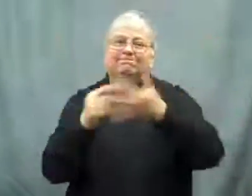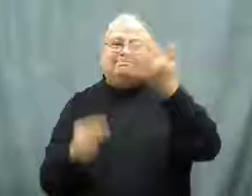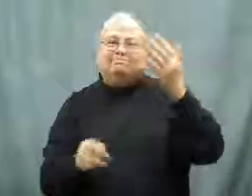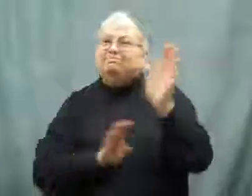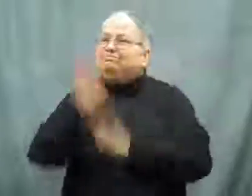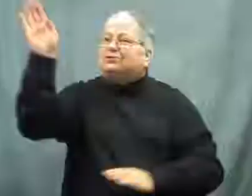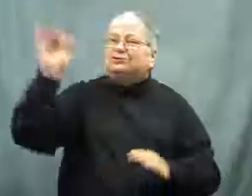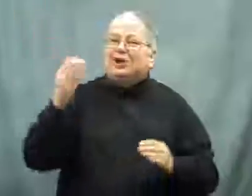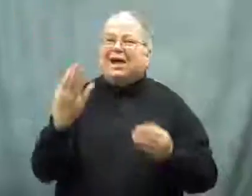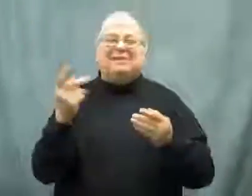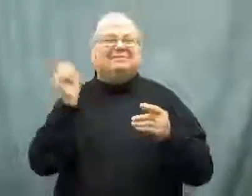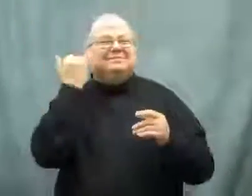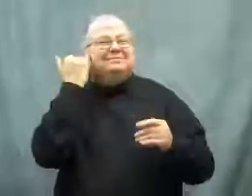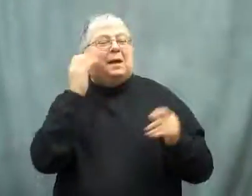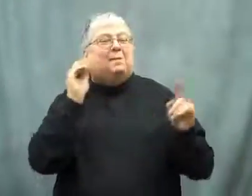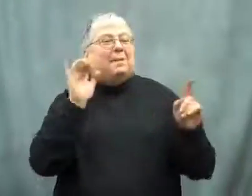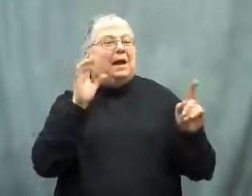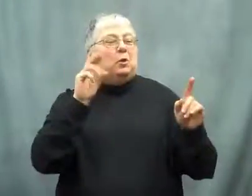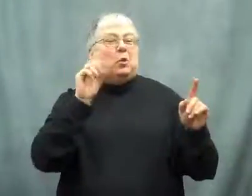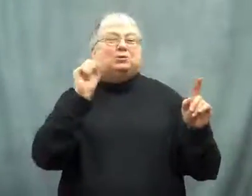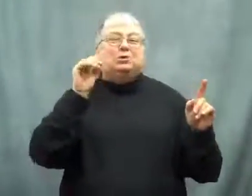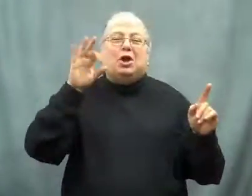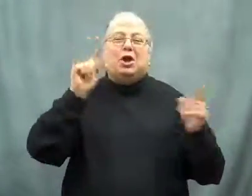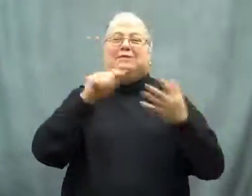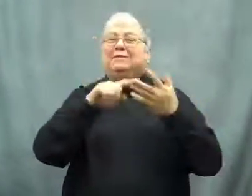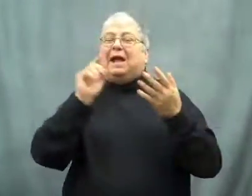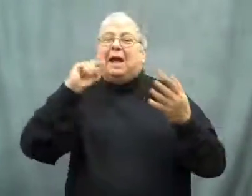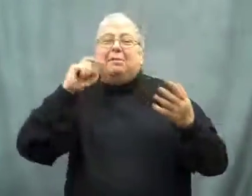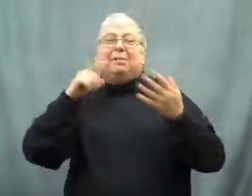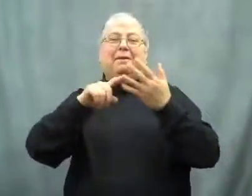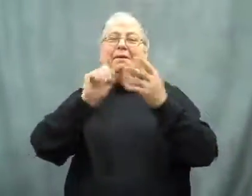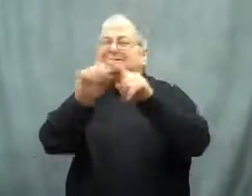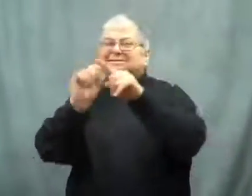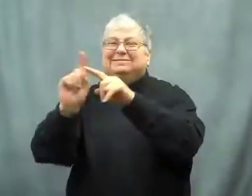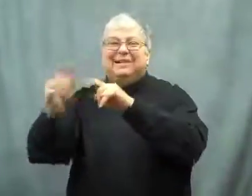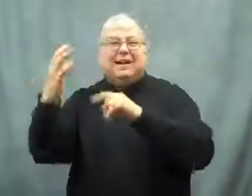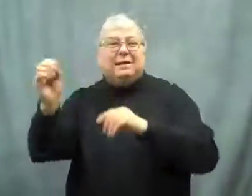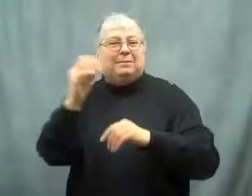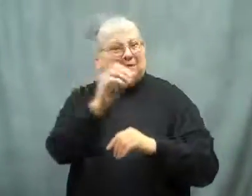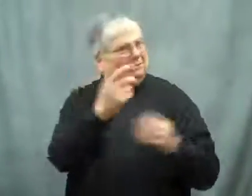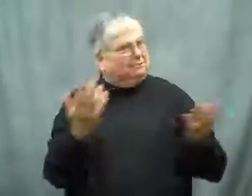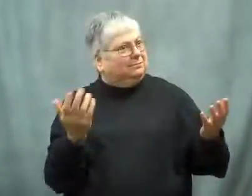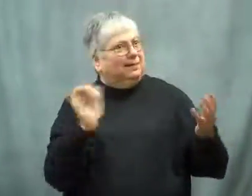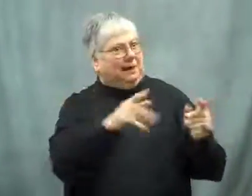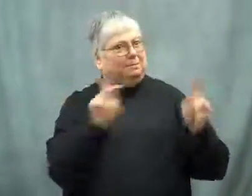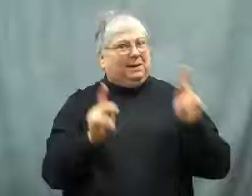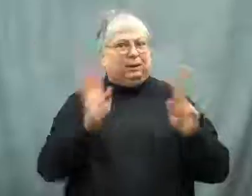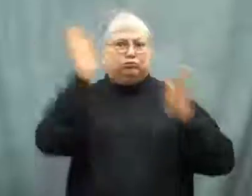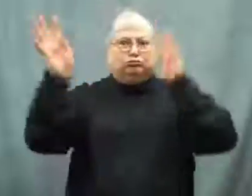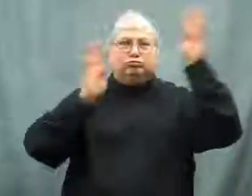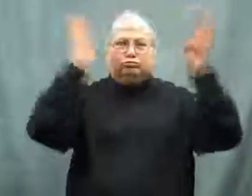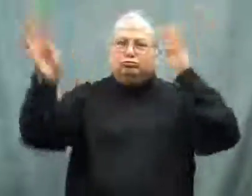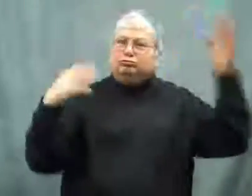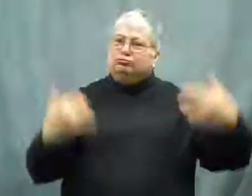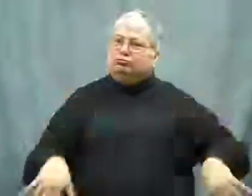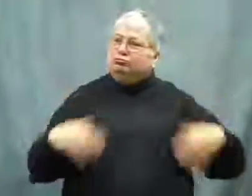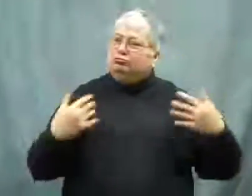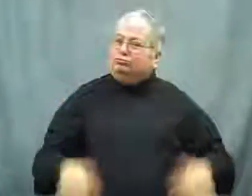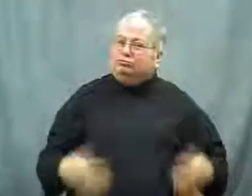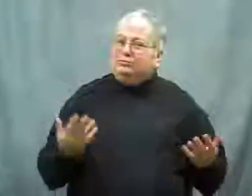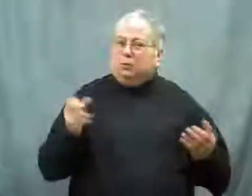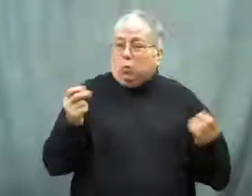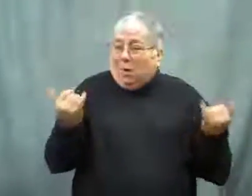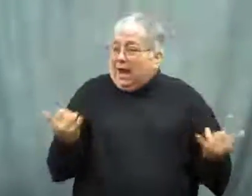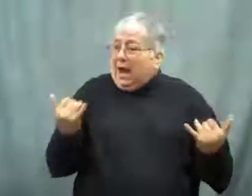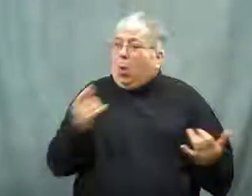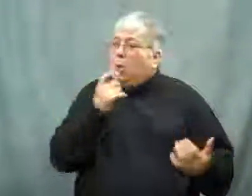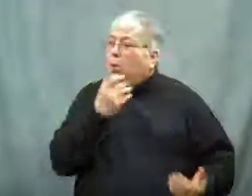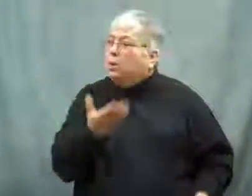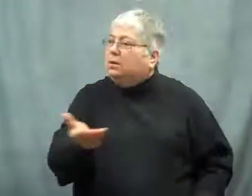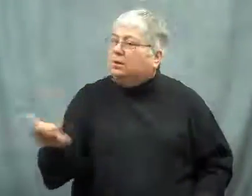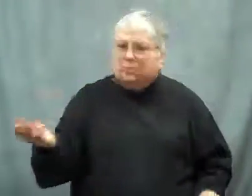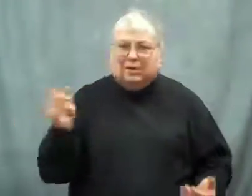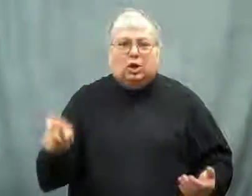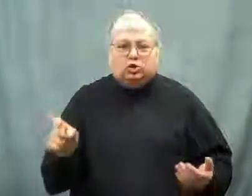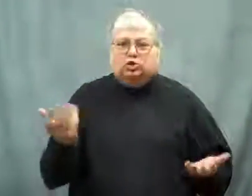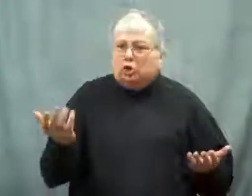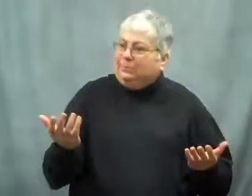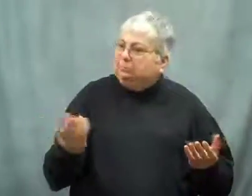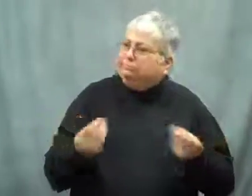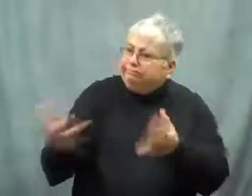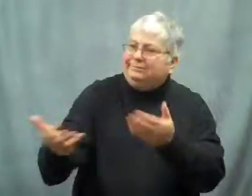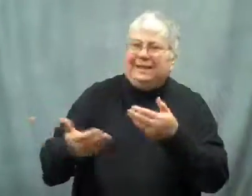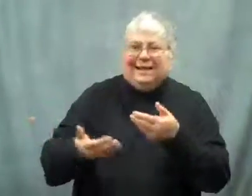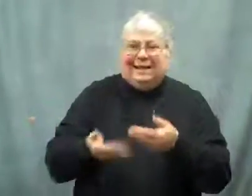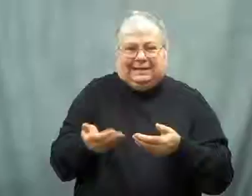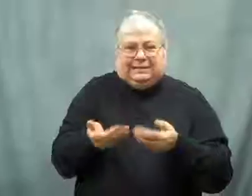They are successful and create jobs. Examples are Microsoft and Apple.